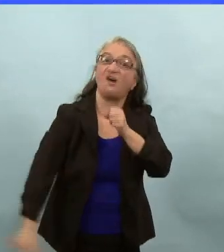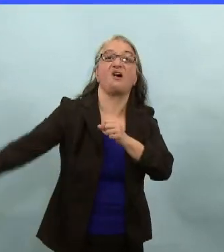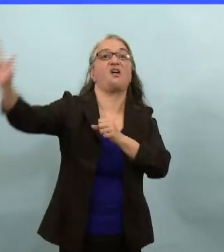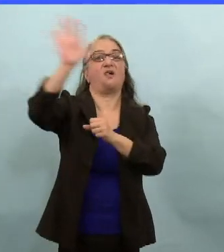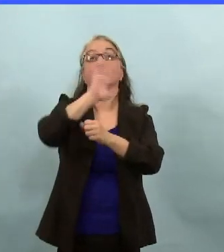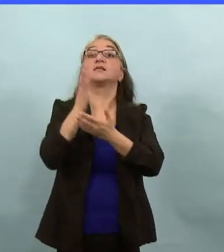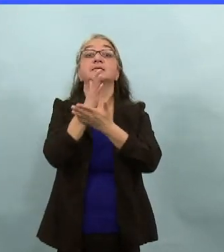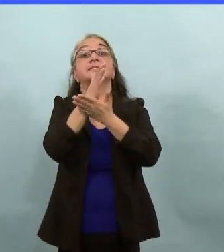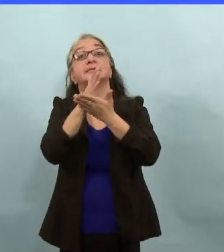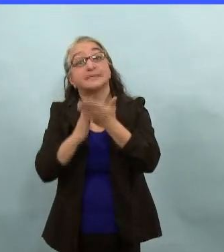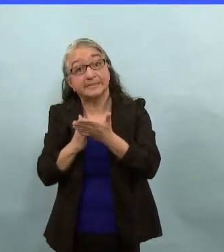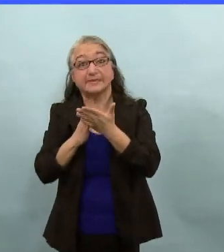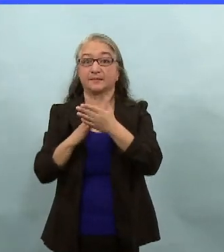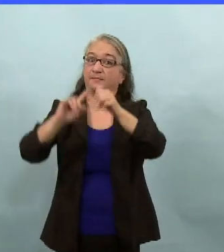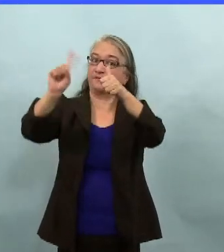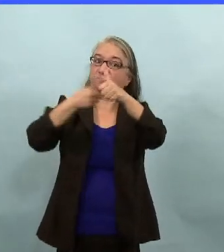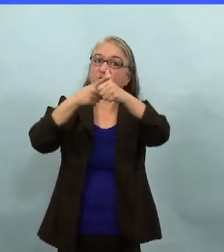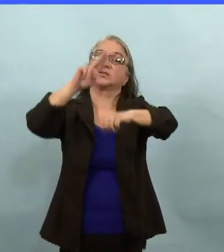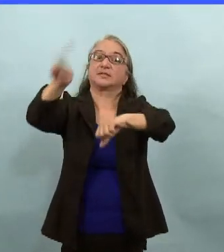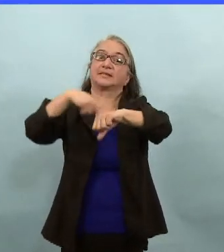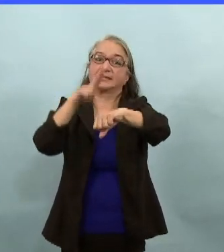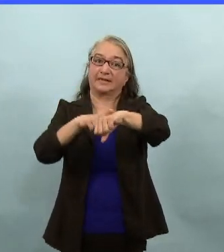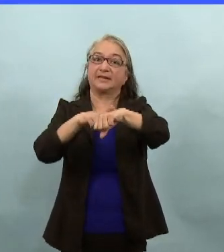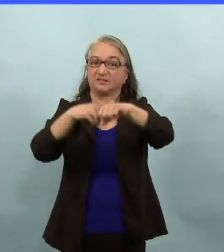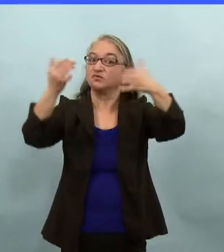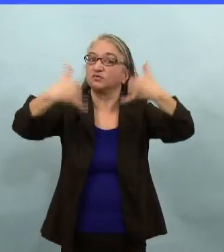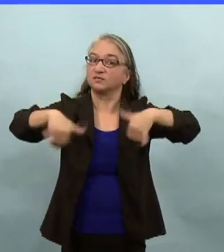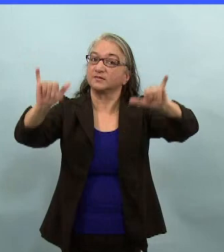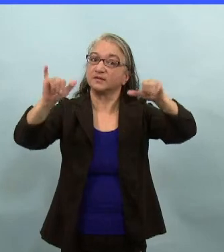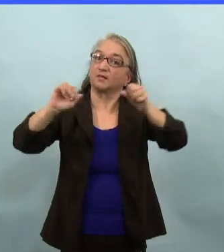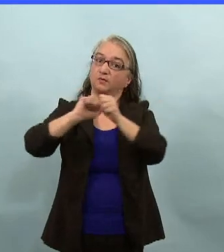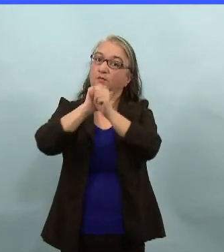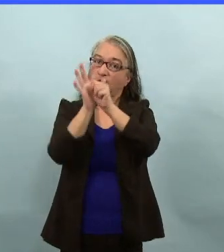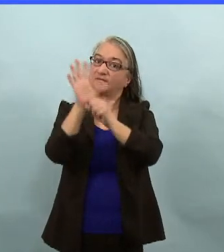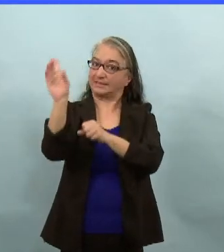delta circulating predominantly because they are some of them are almost like island communities